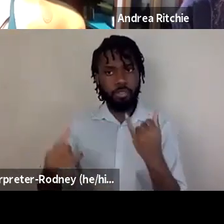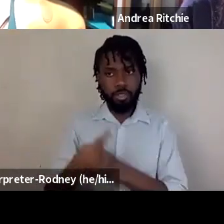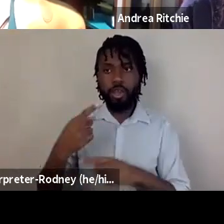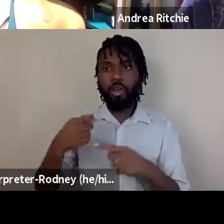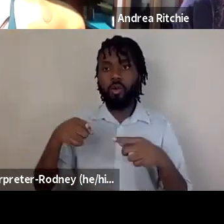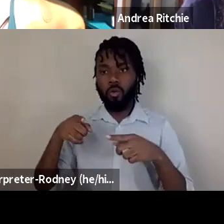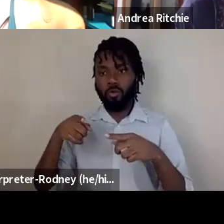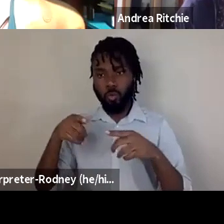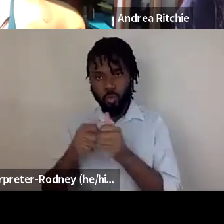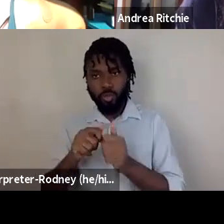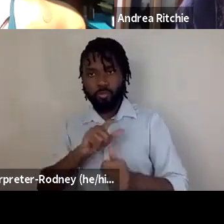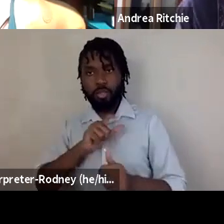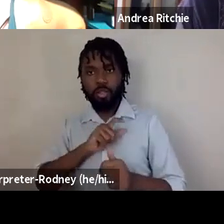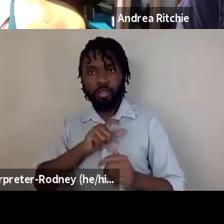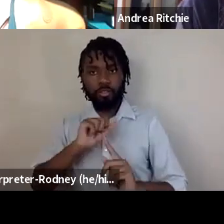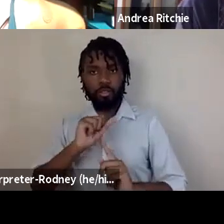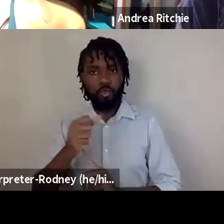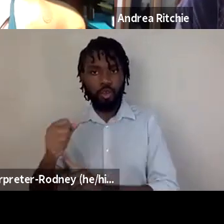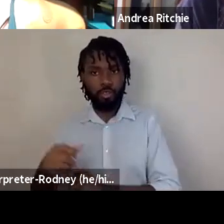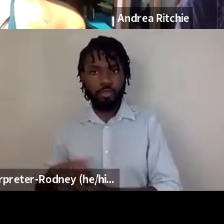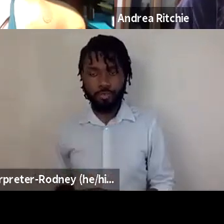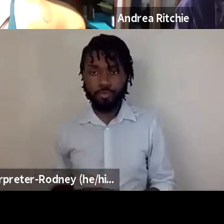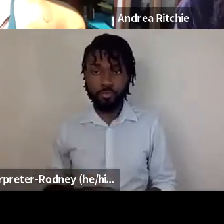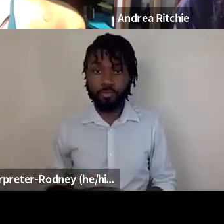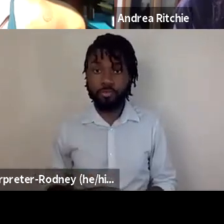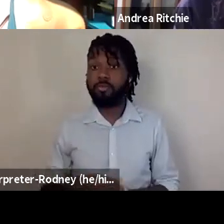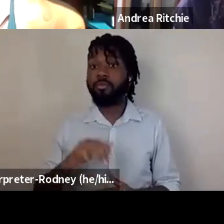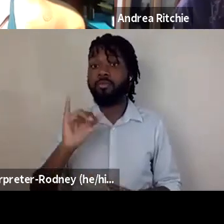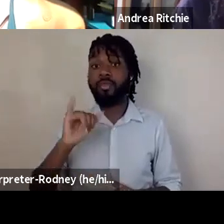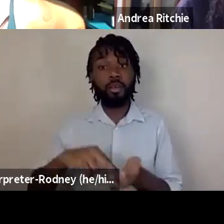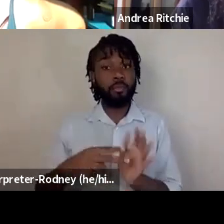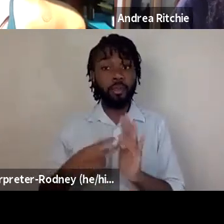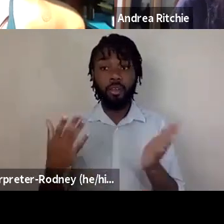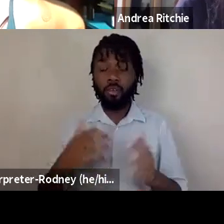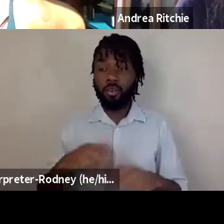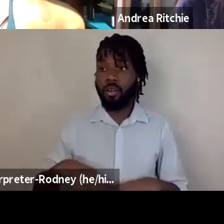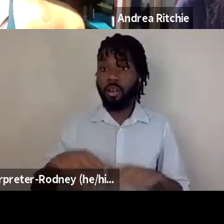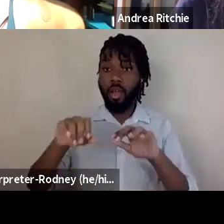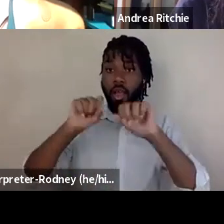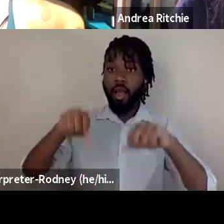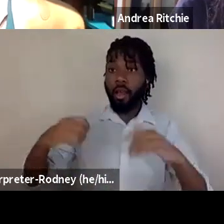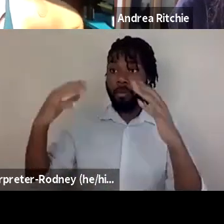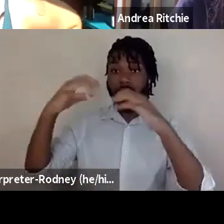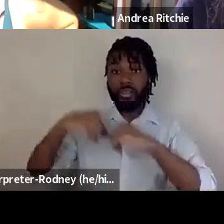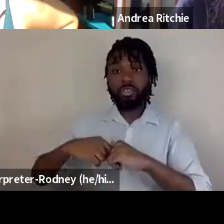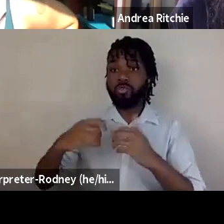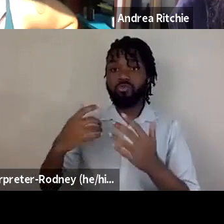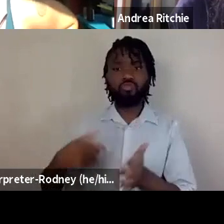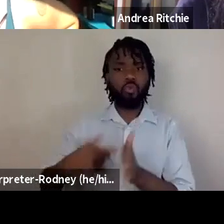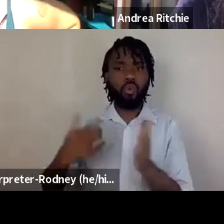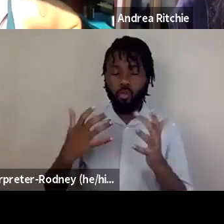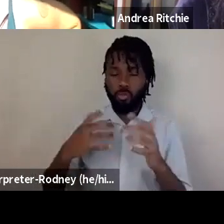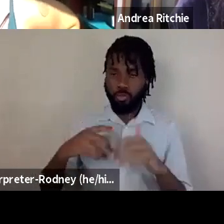And so what that means is that abolition obviously requires disability justice,